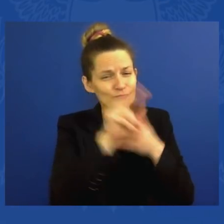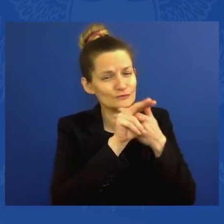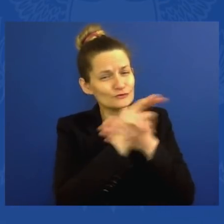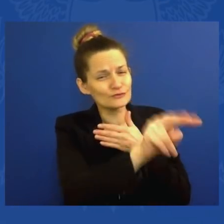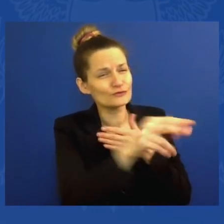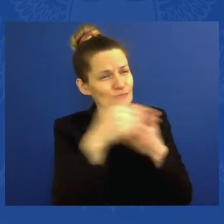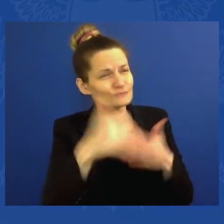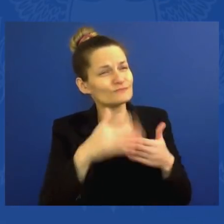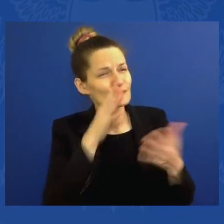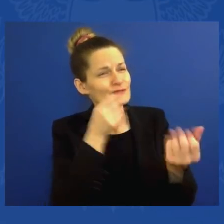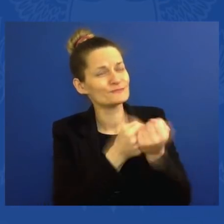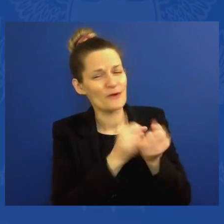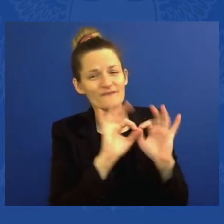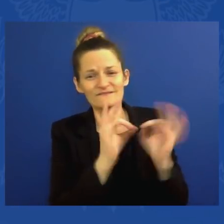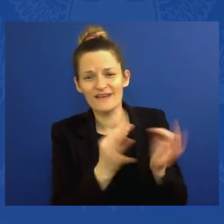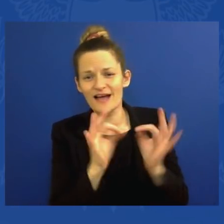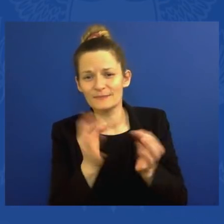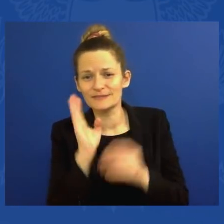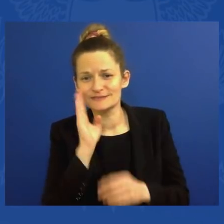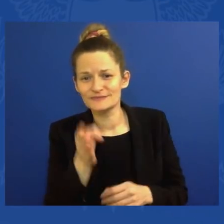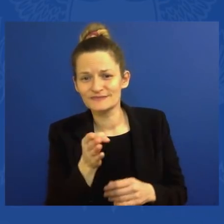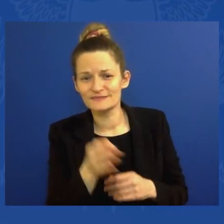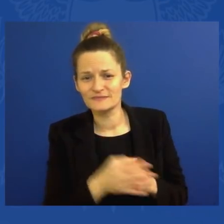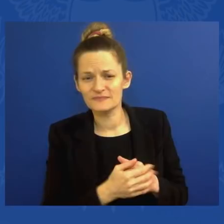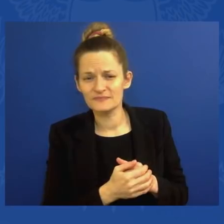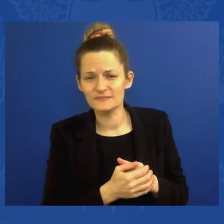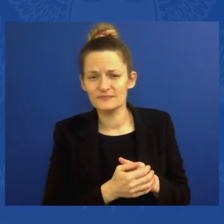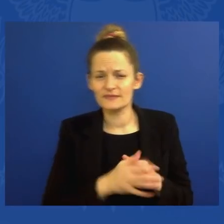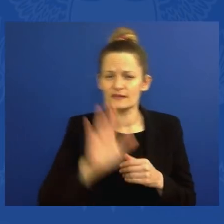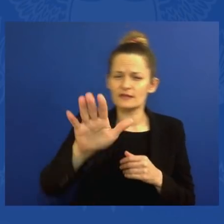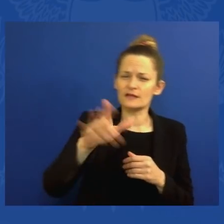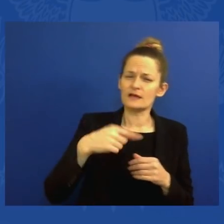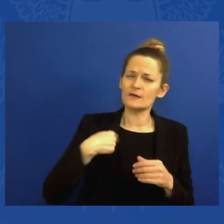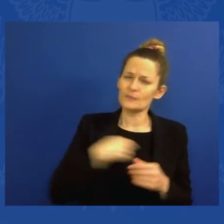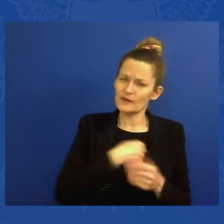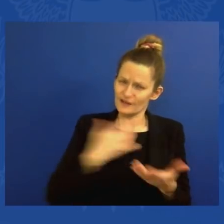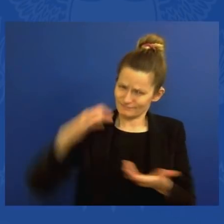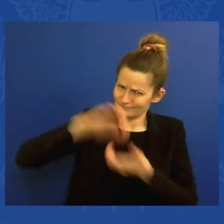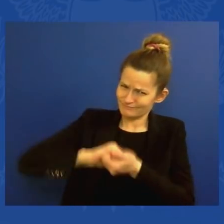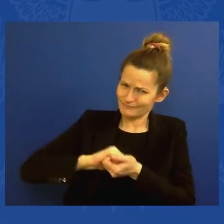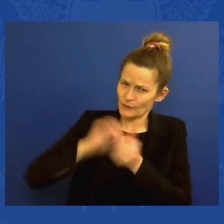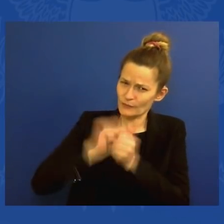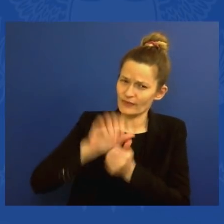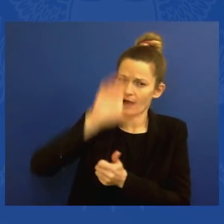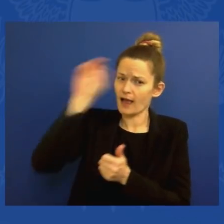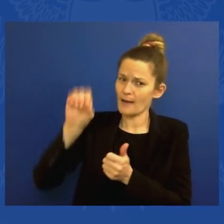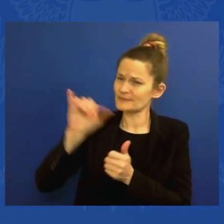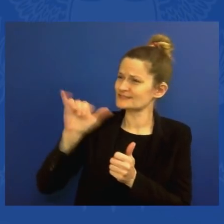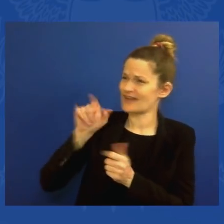our companies like Siemens by investing millions in employee training programs and workforce development initiatives.